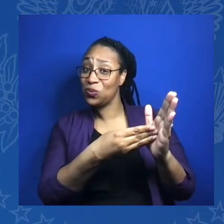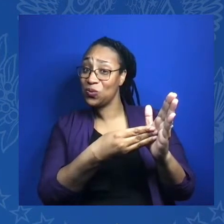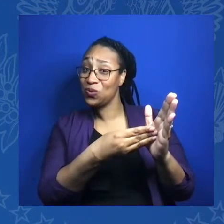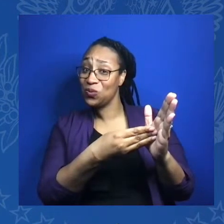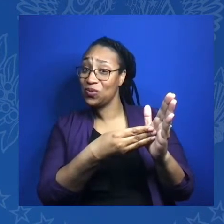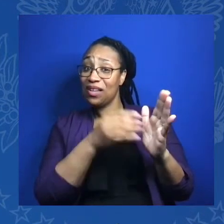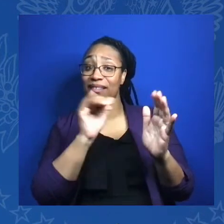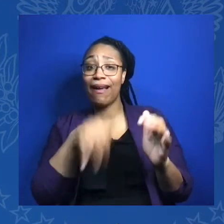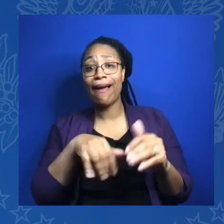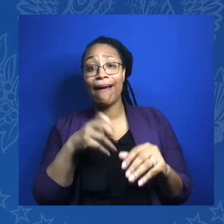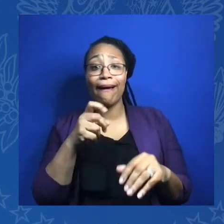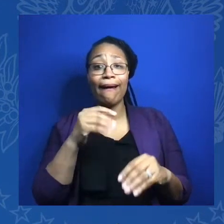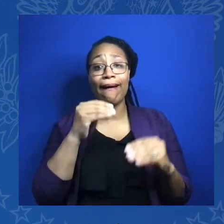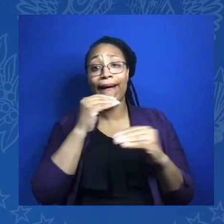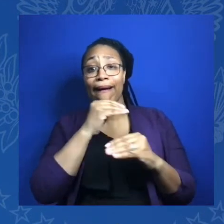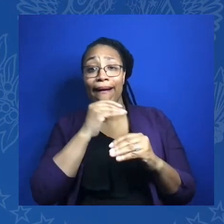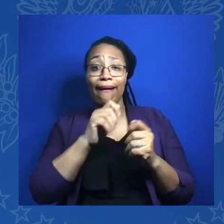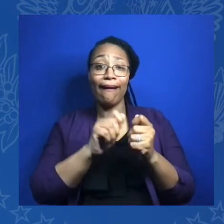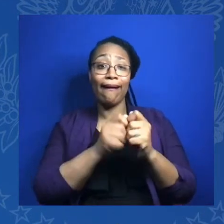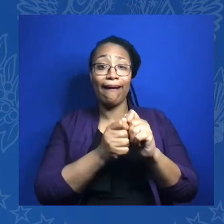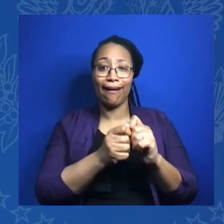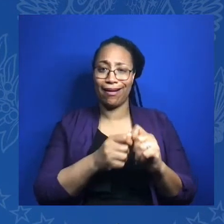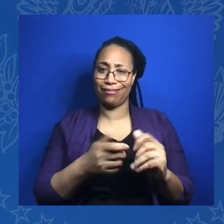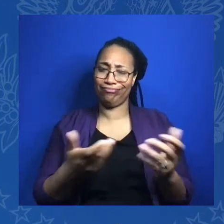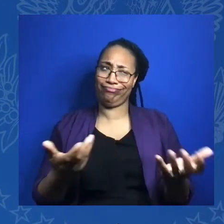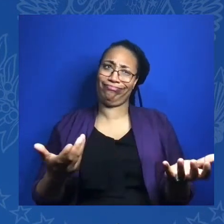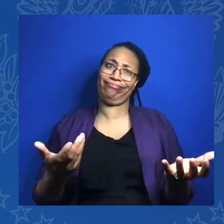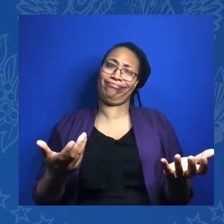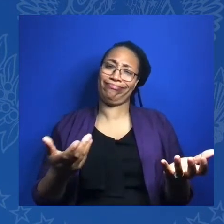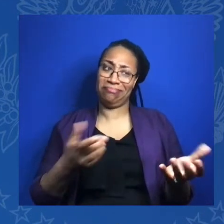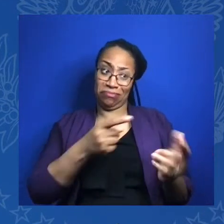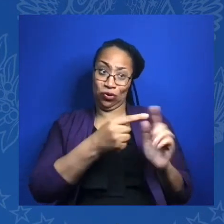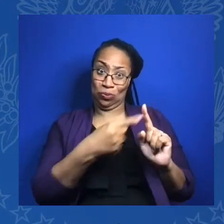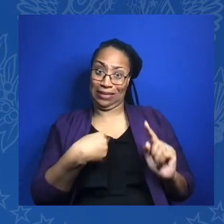Look, I hope the Fox News team finds this funny.